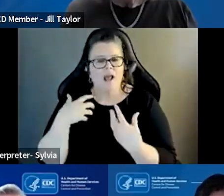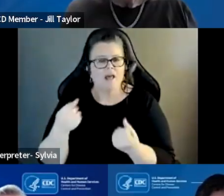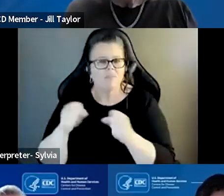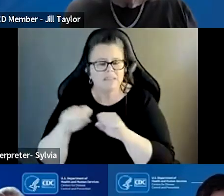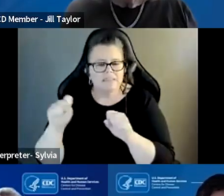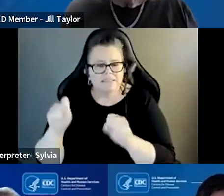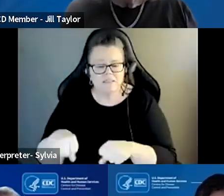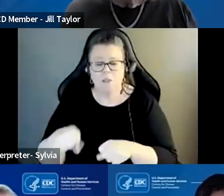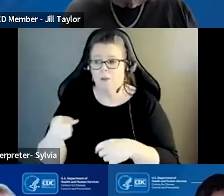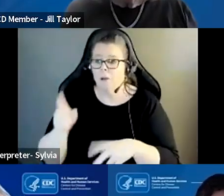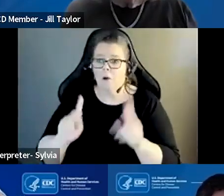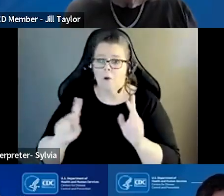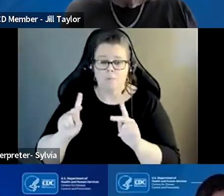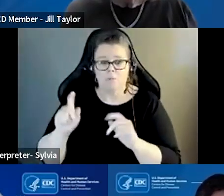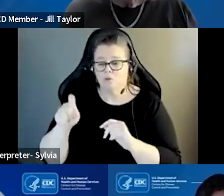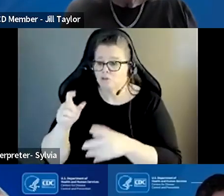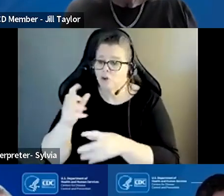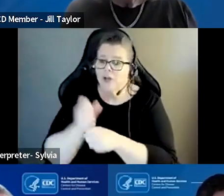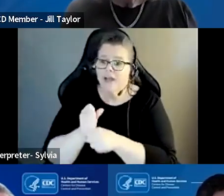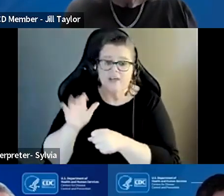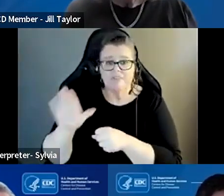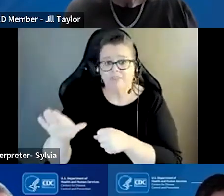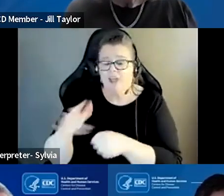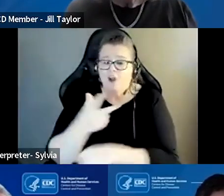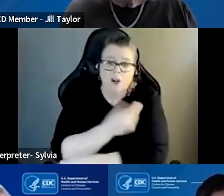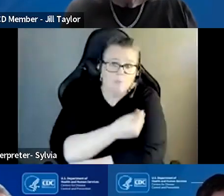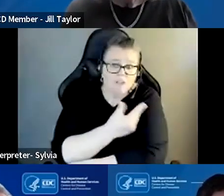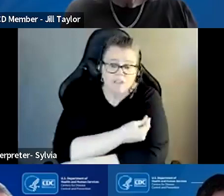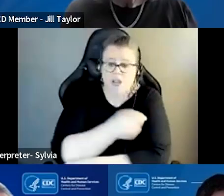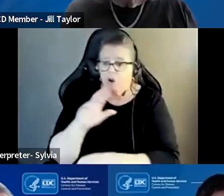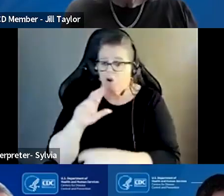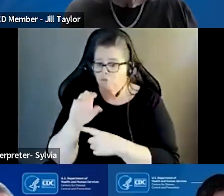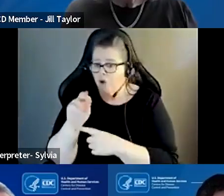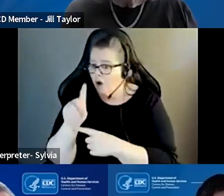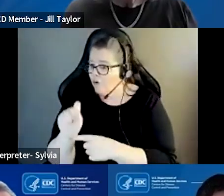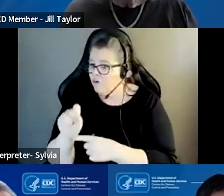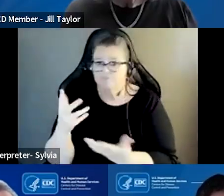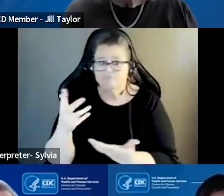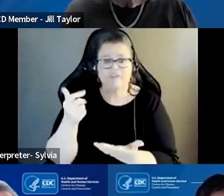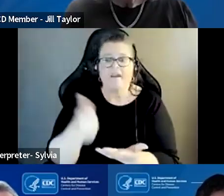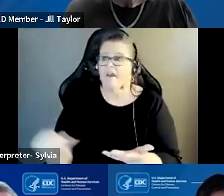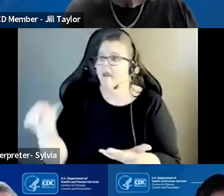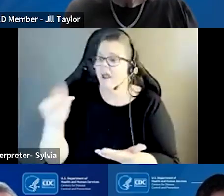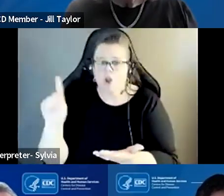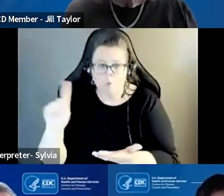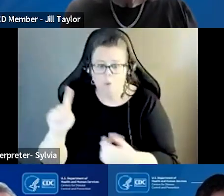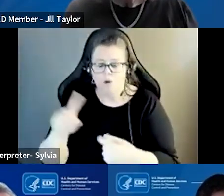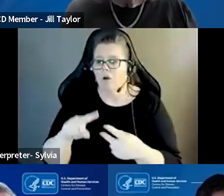to get their immunization records wherever they show up. Or you know, outbreaks of asthma should be able